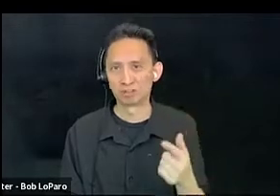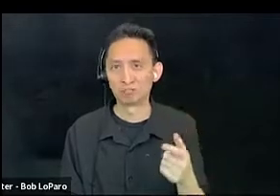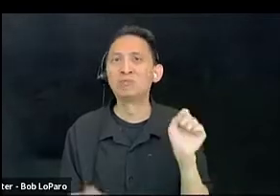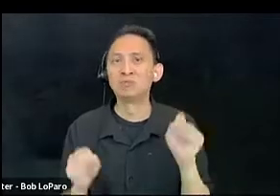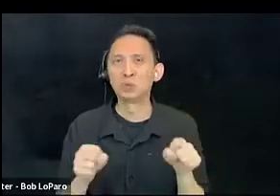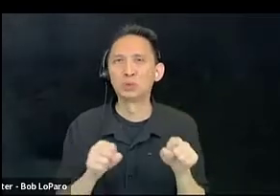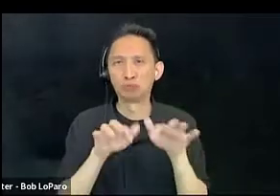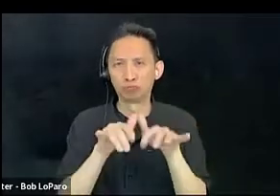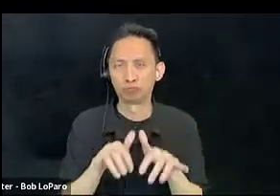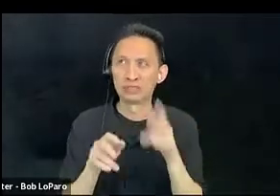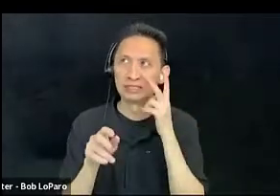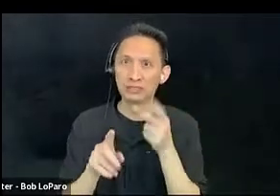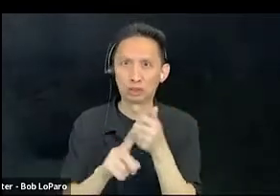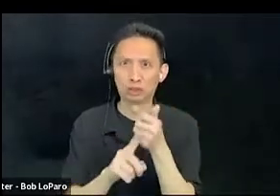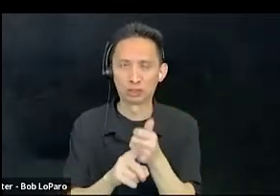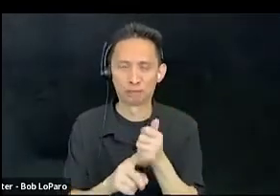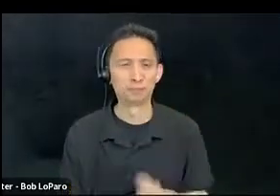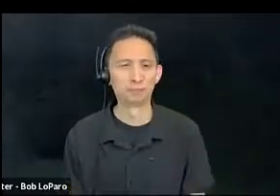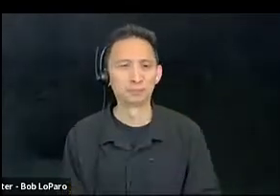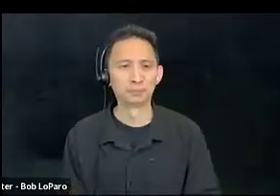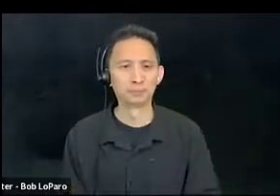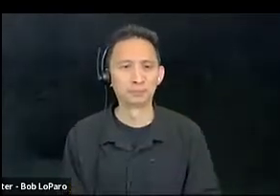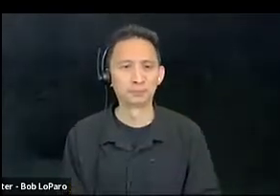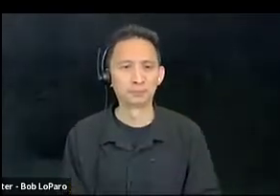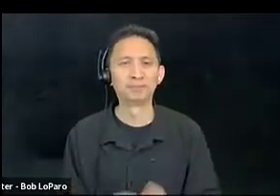So, let's get right into the issues around AAC and CVI.